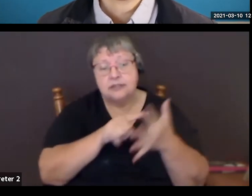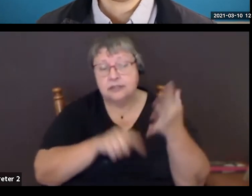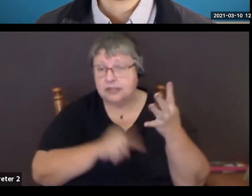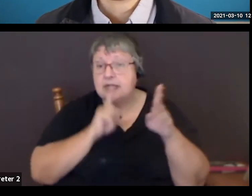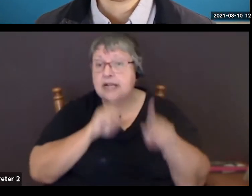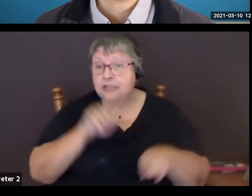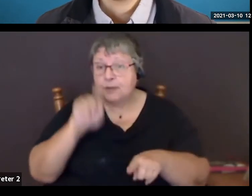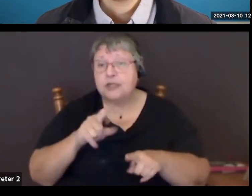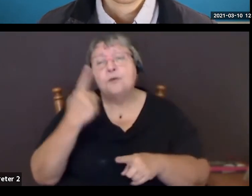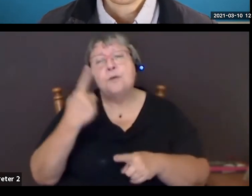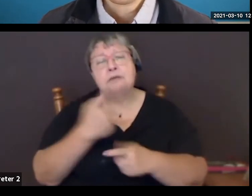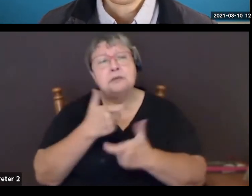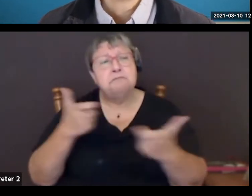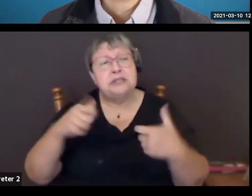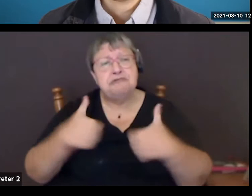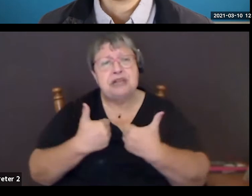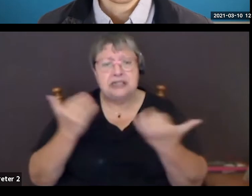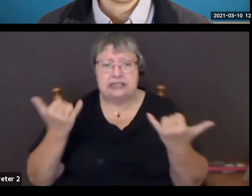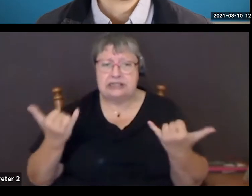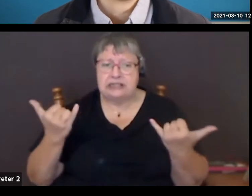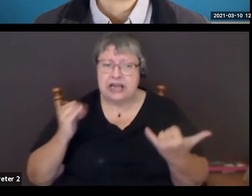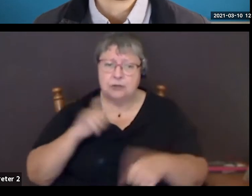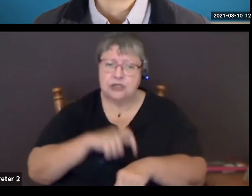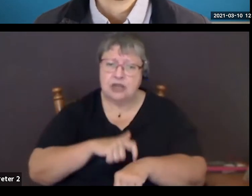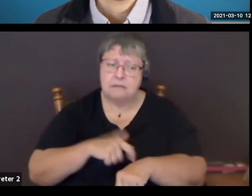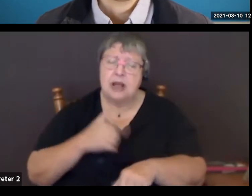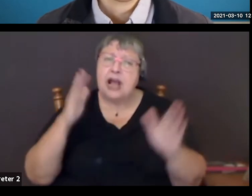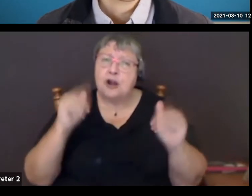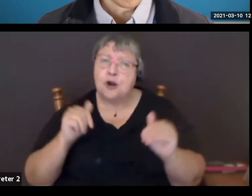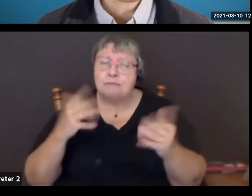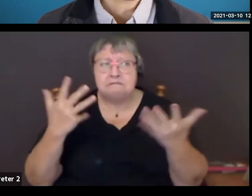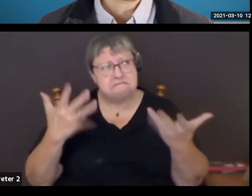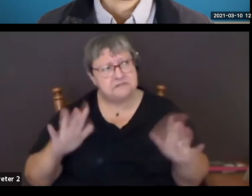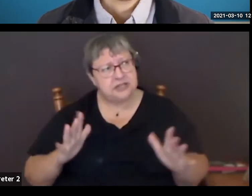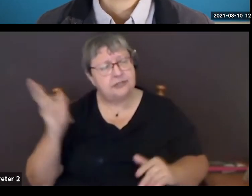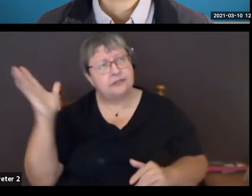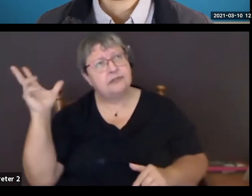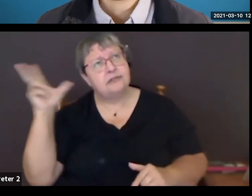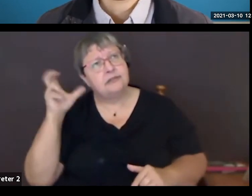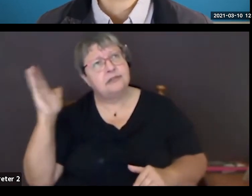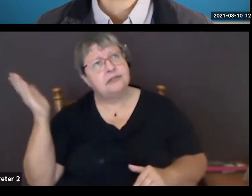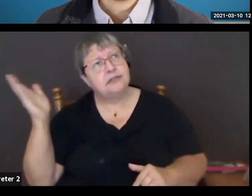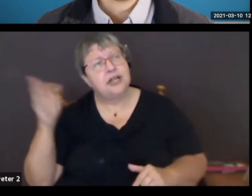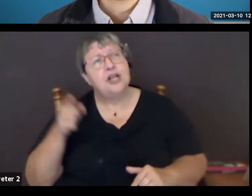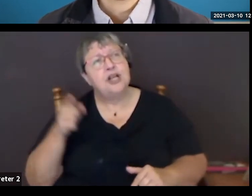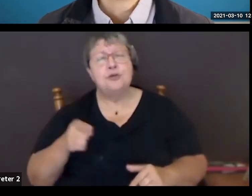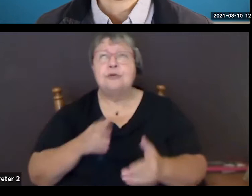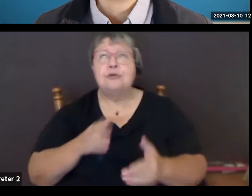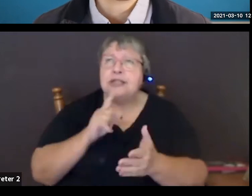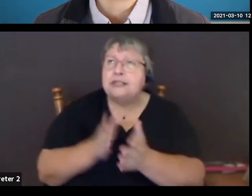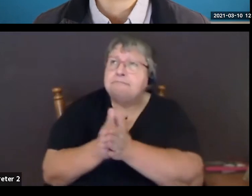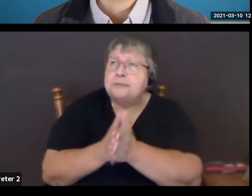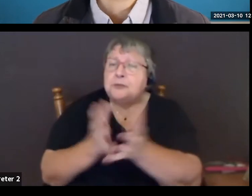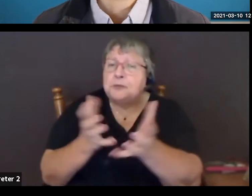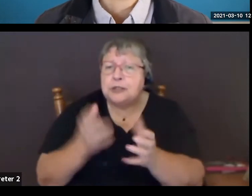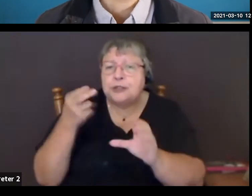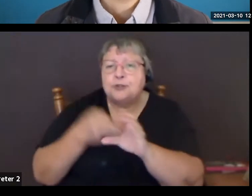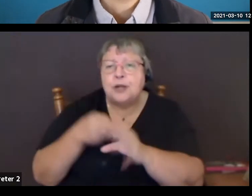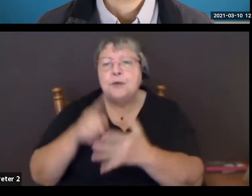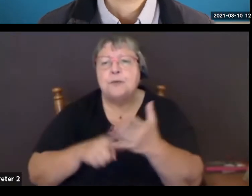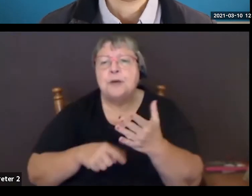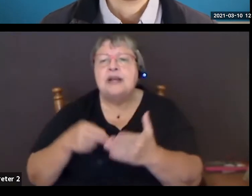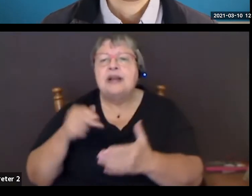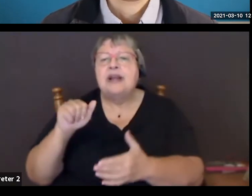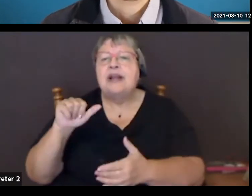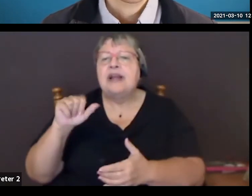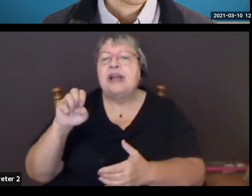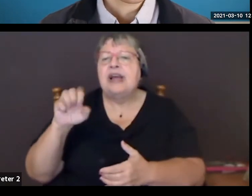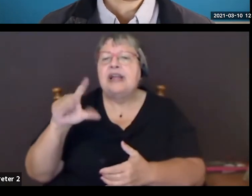grand challenges of our time. And I hope you come away from today's talk with an appetite to join what Elinor Ostrom called the struggle to govern.